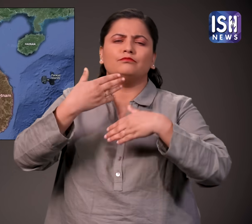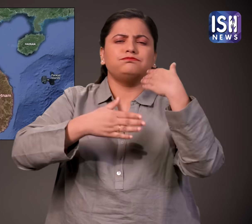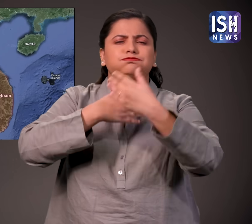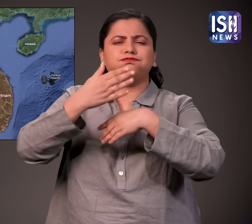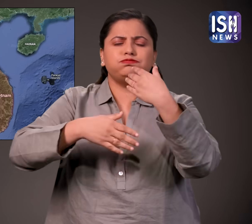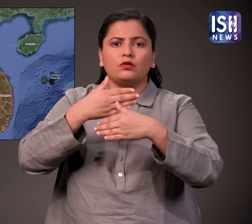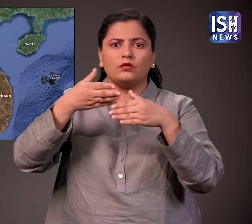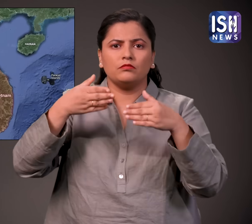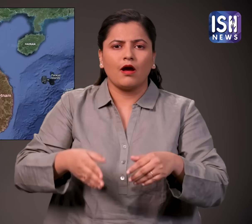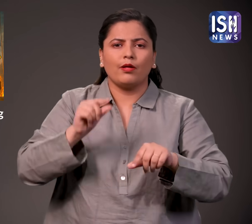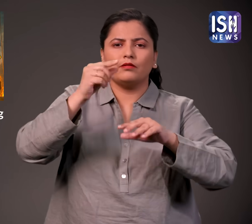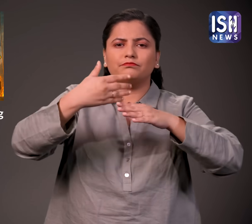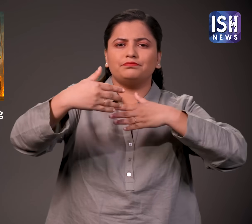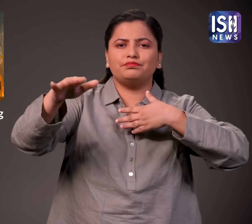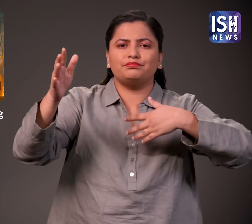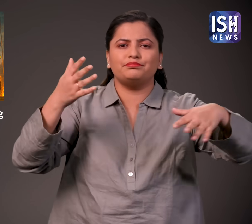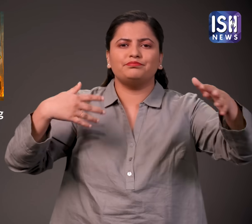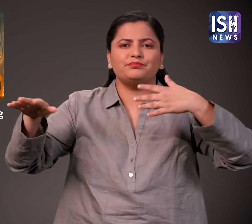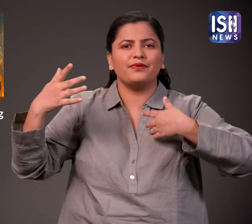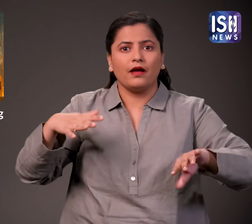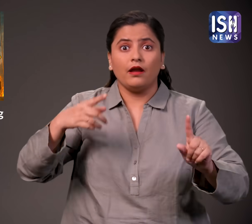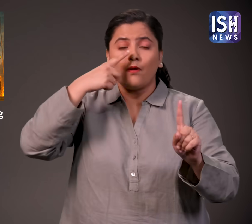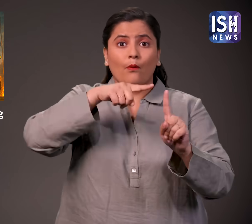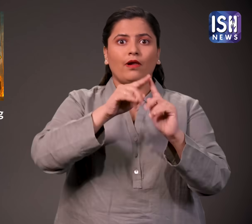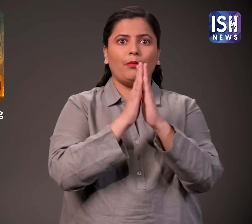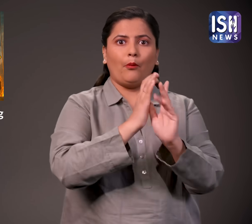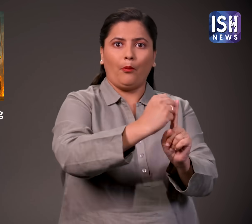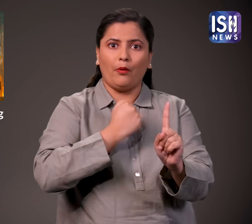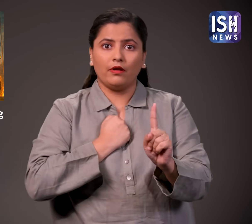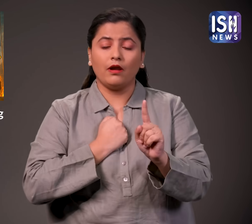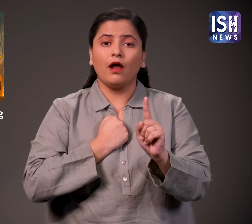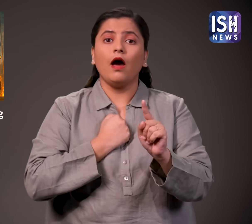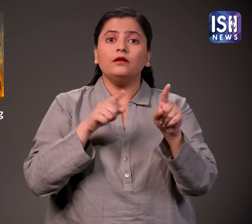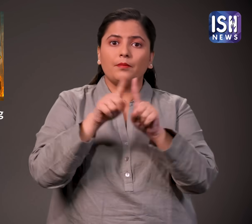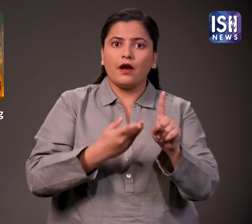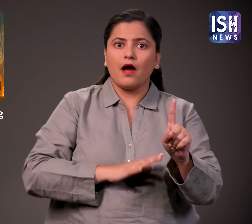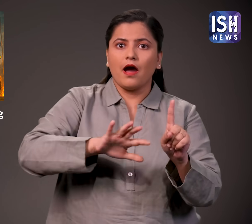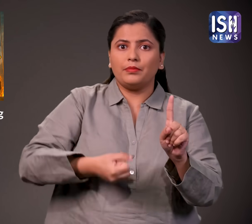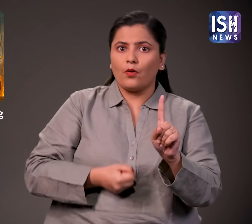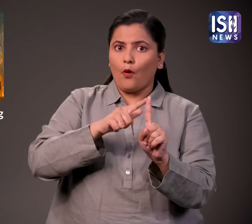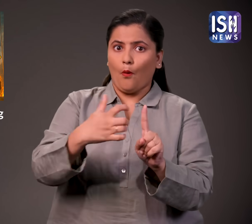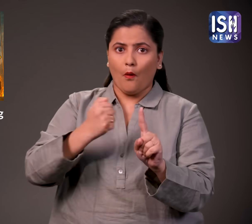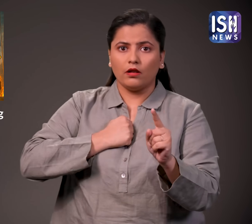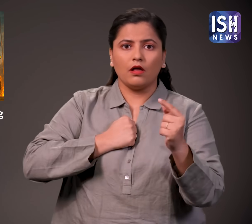After the split into separate nations, both Thailand and Cambodia claim the temple part of their history,